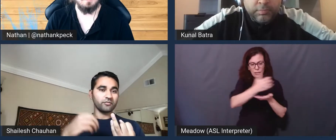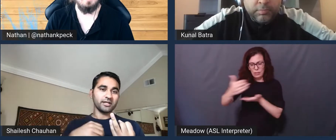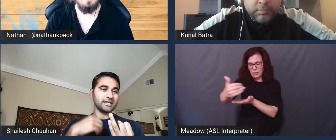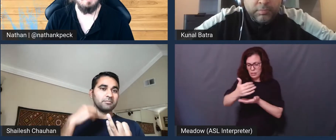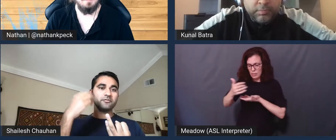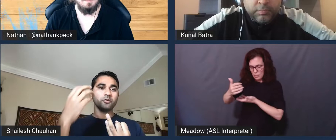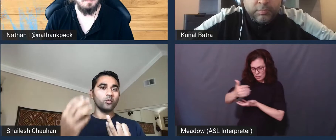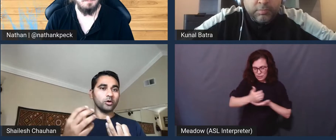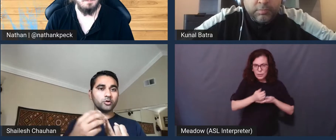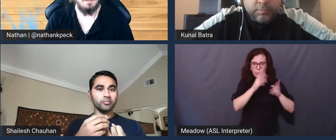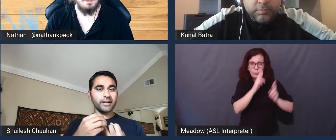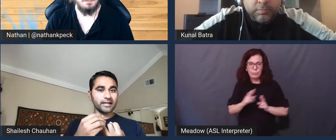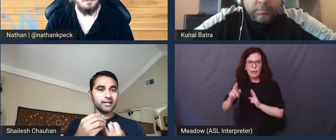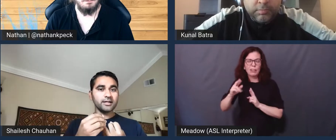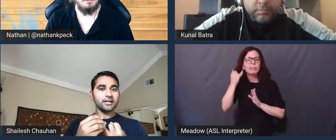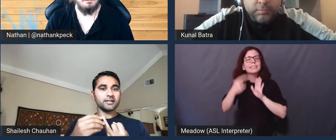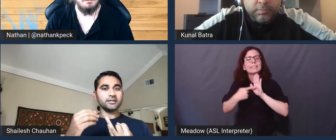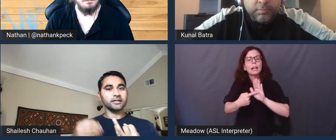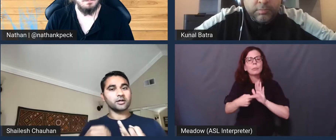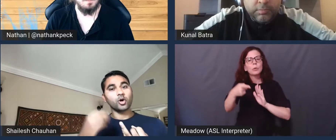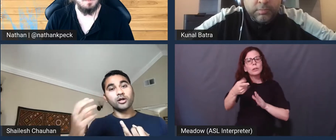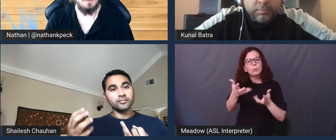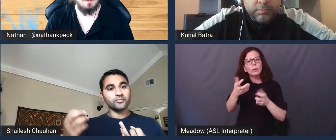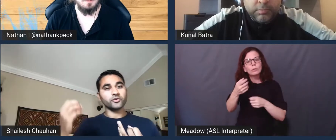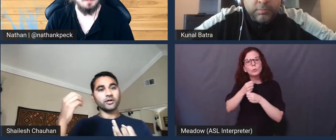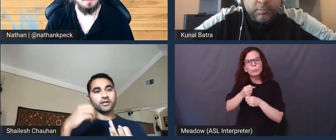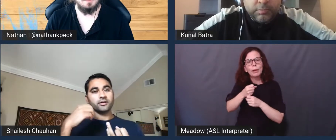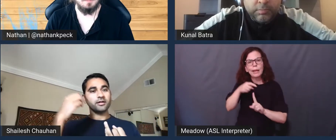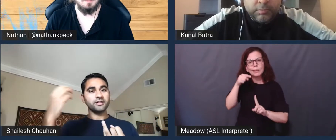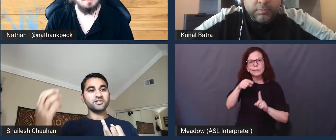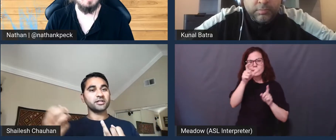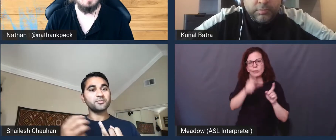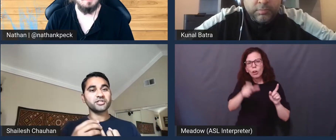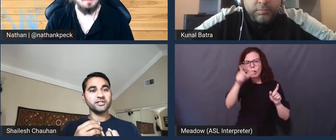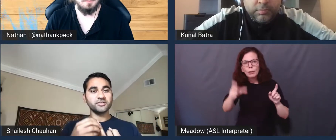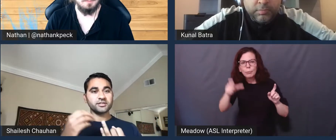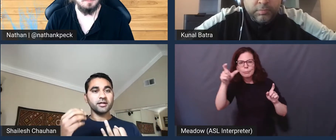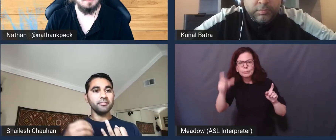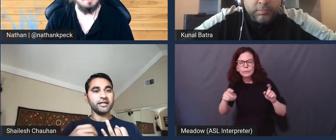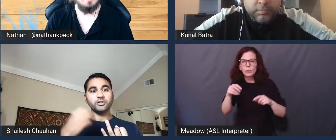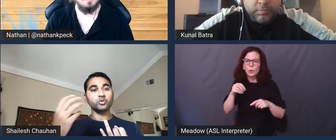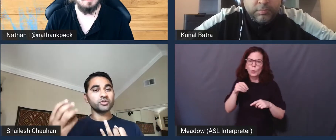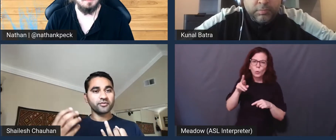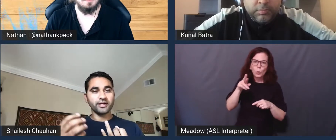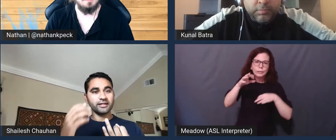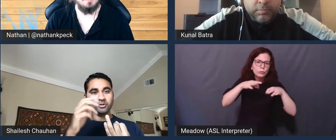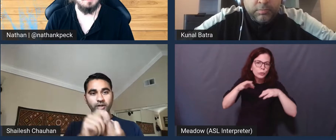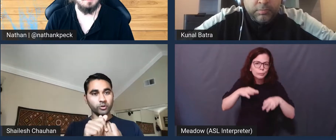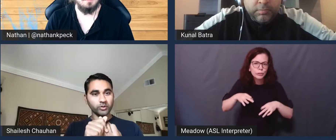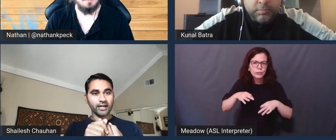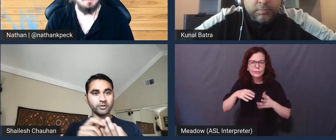So for example, if you want to make the columns or descriptions, make it user-friendly, you can do that.